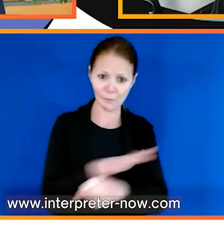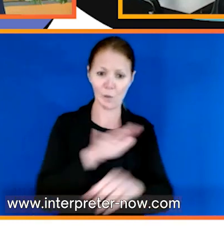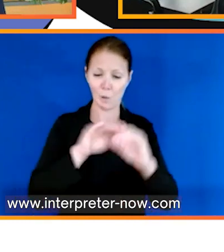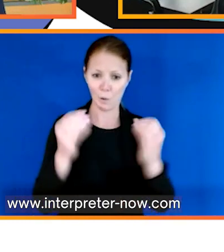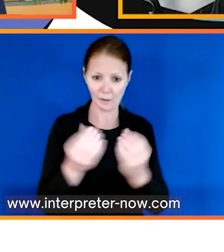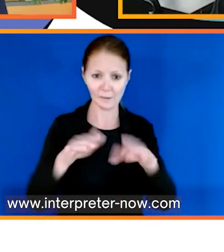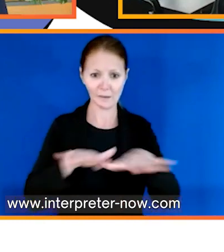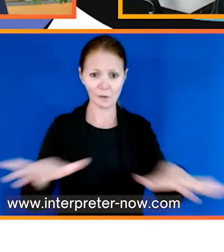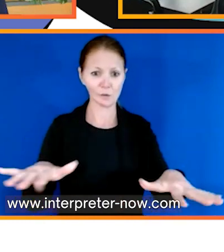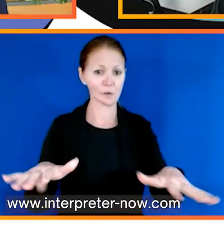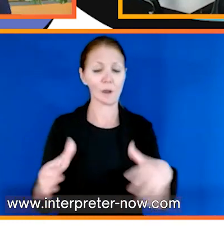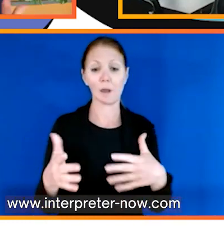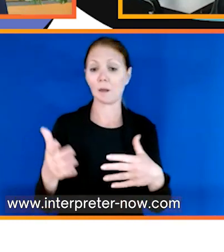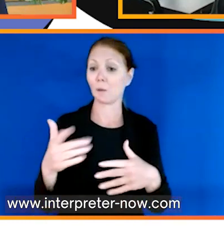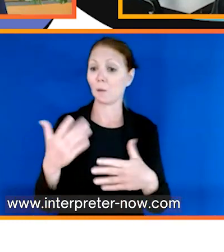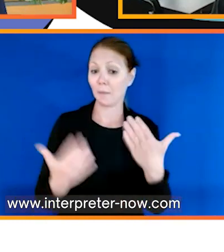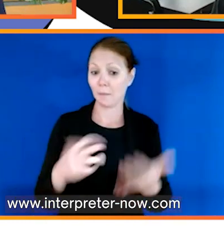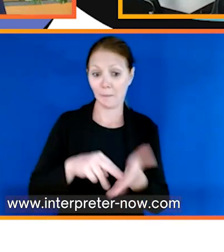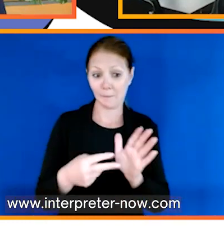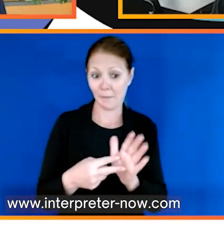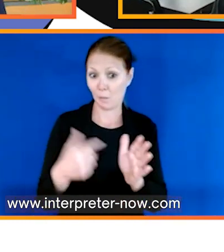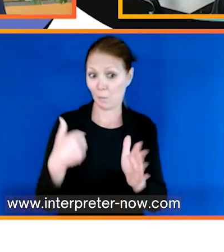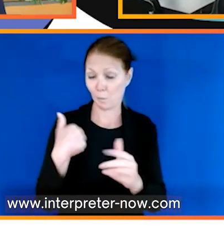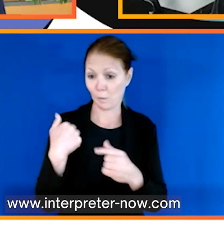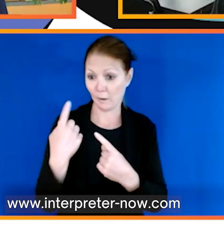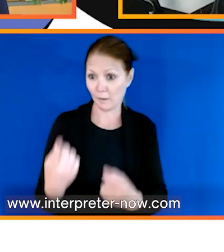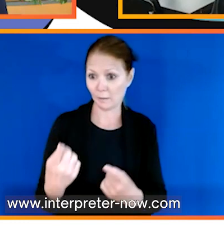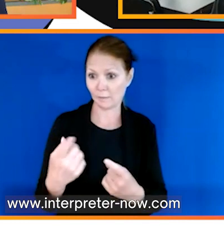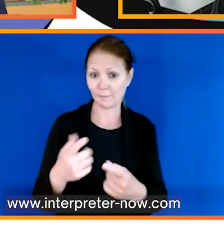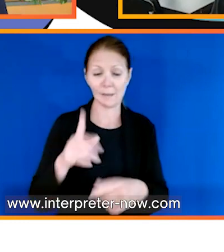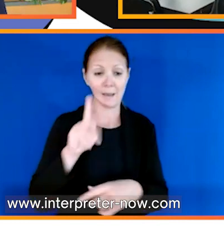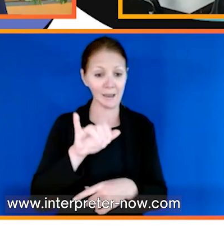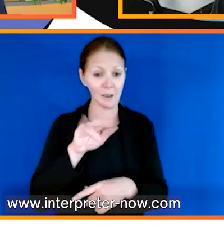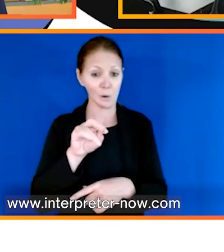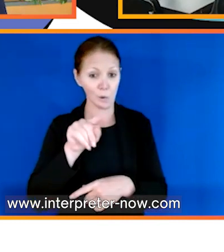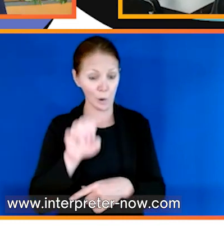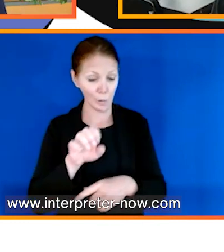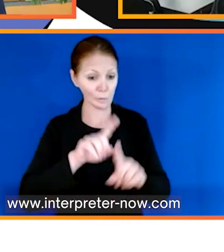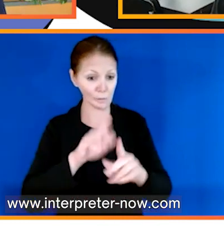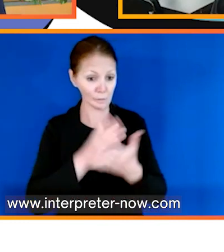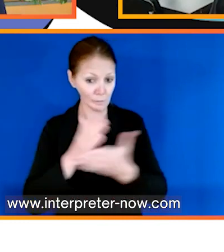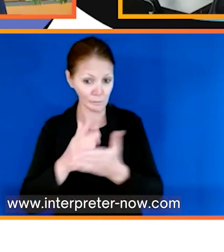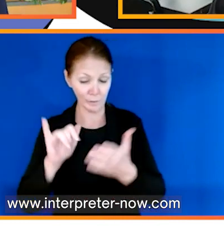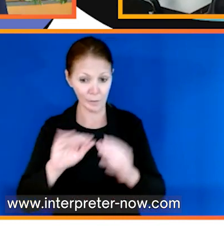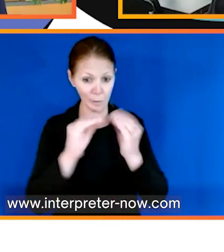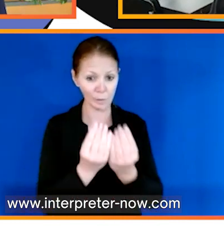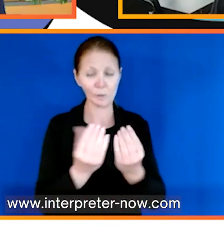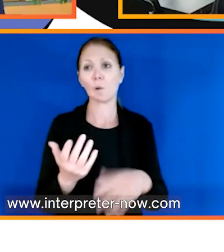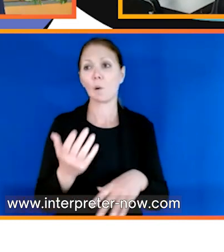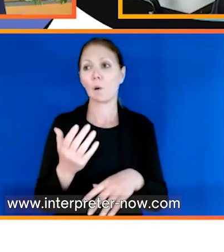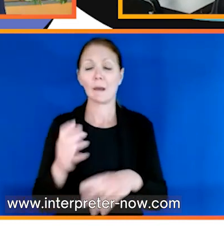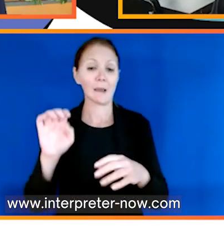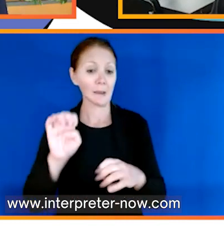Whether that is doing a series of keynotes across organizations, or ideally doing e-learning